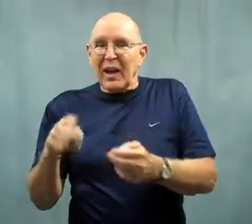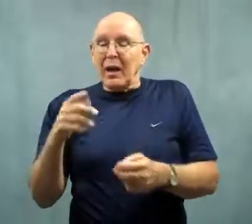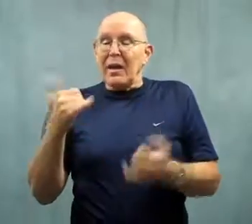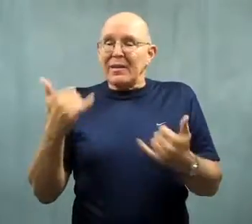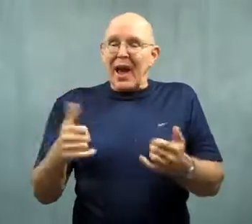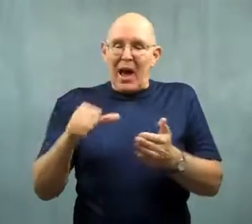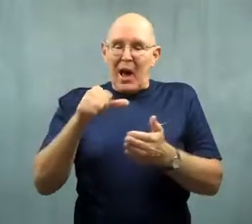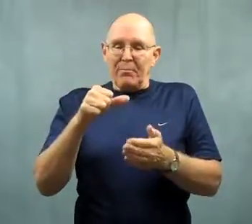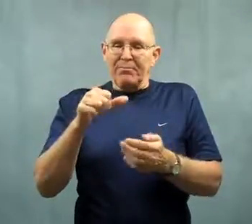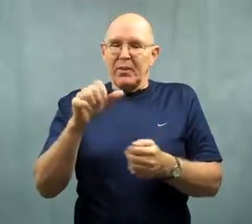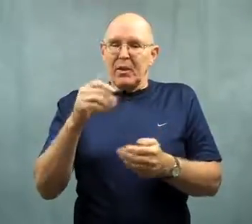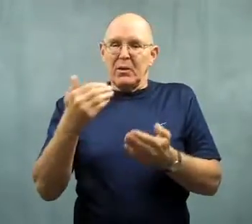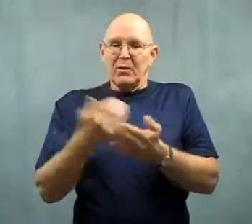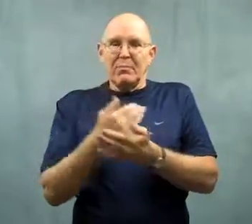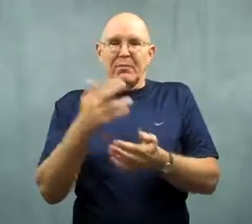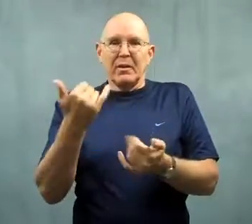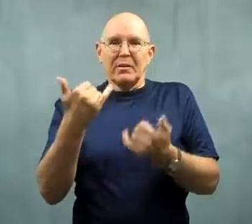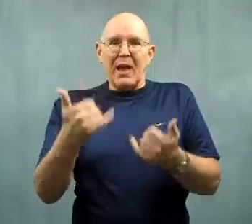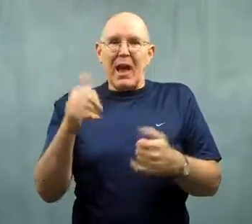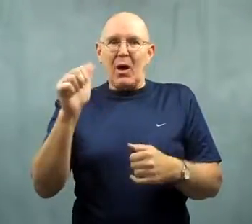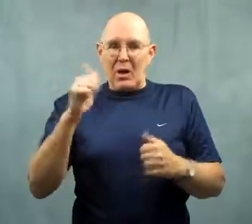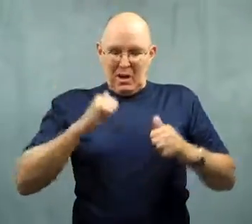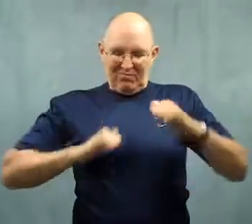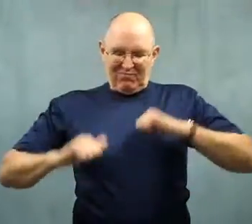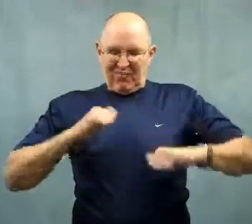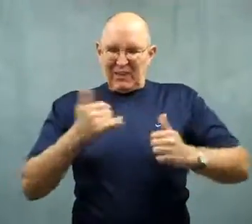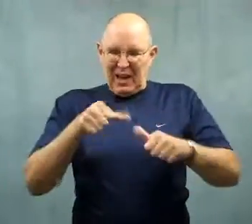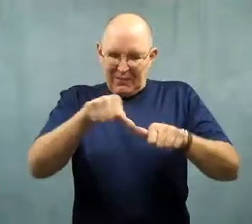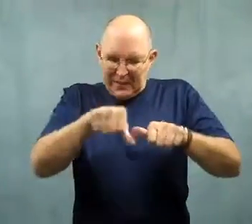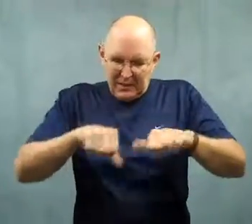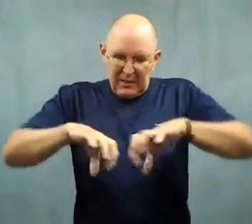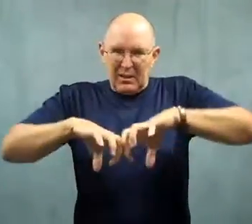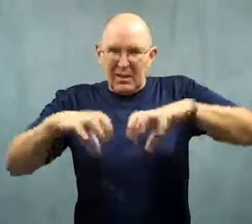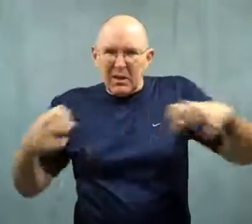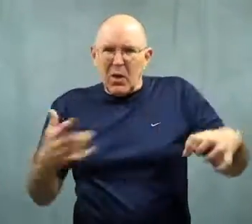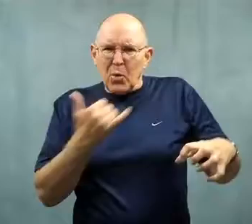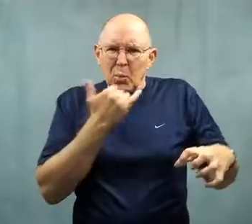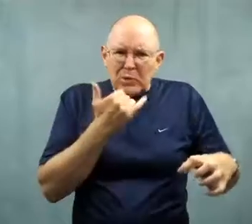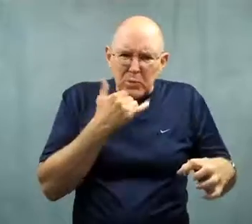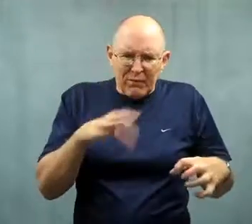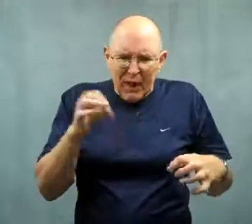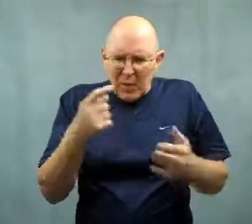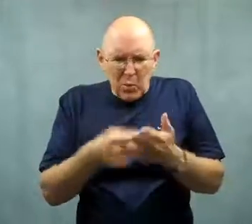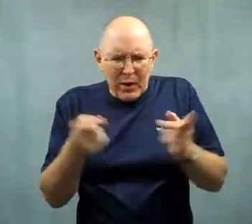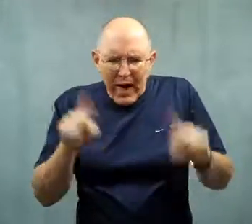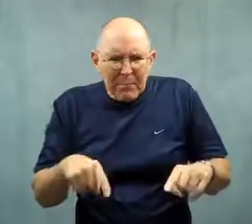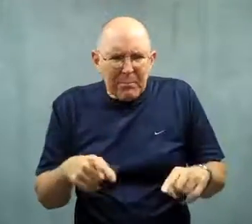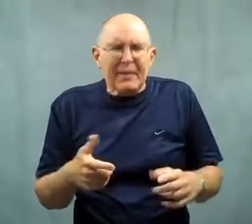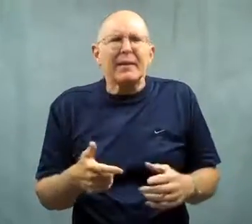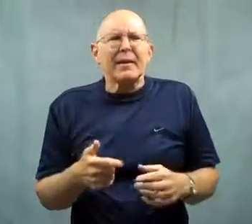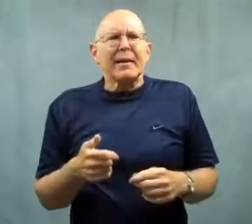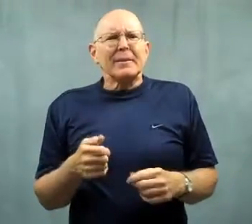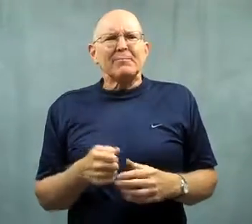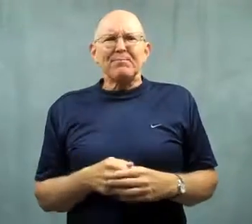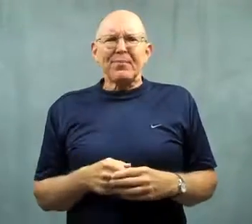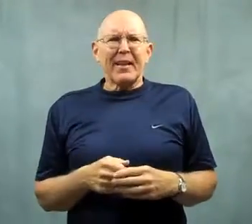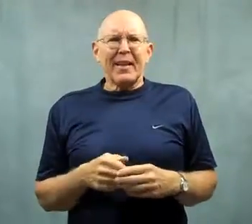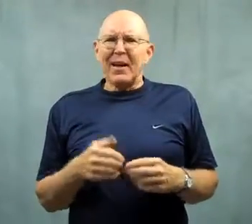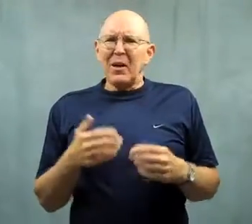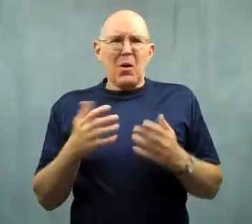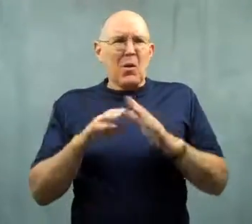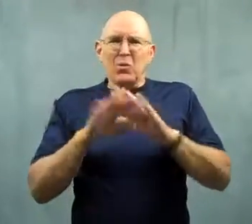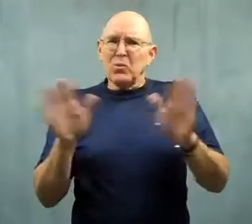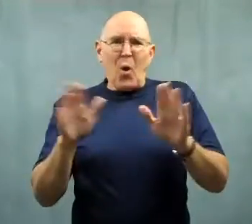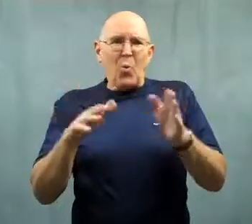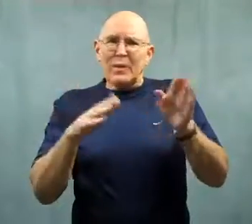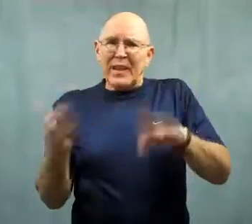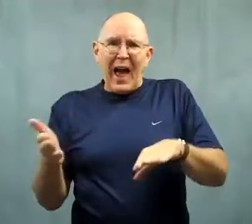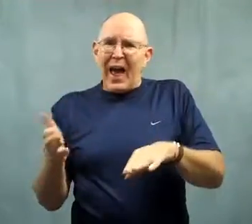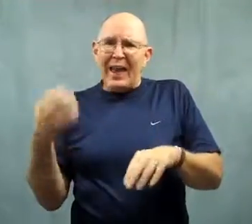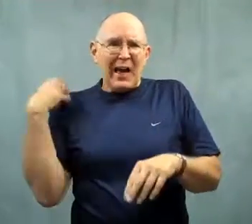An autopsy is being performed to find out what happened.